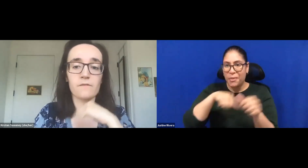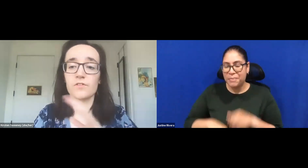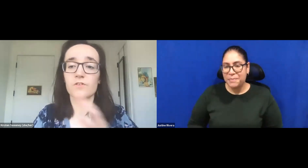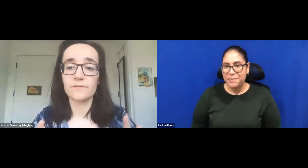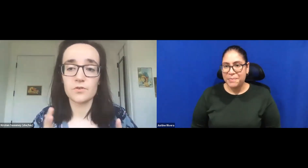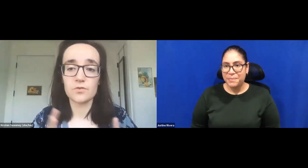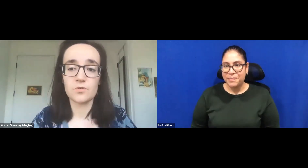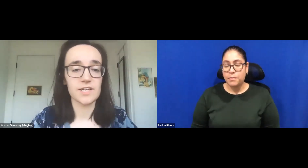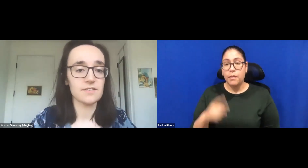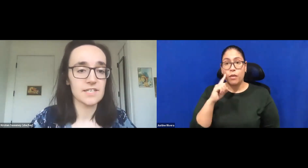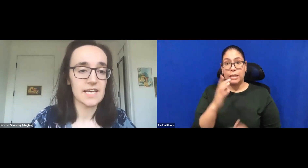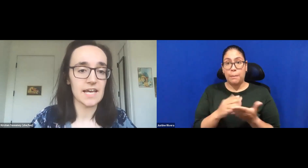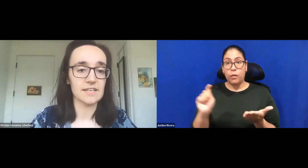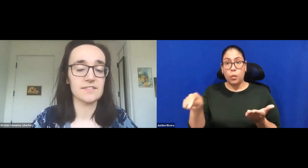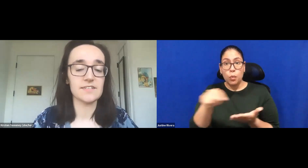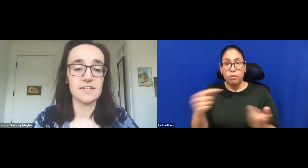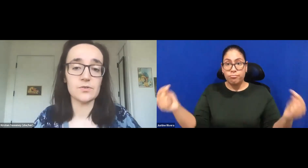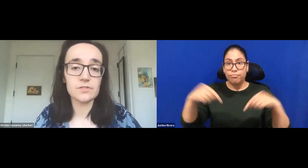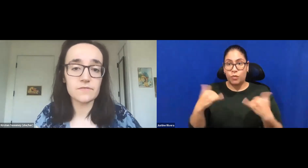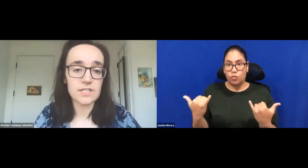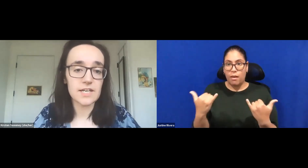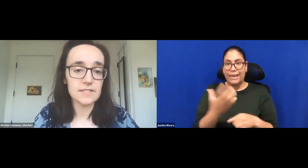for those of you who are here today getting CEUs for today's